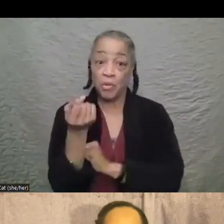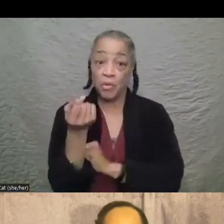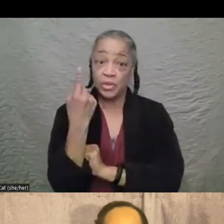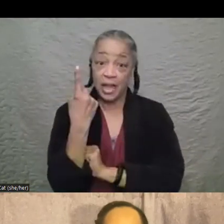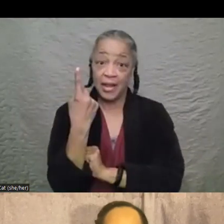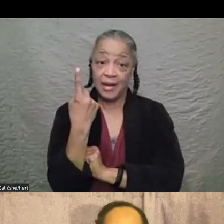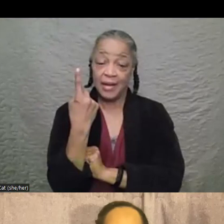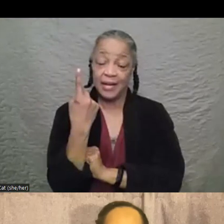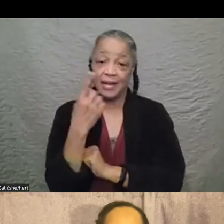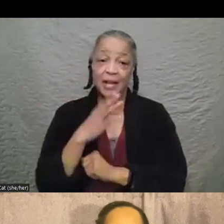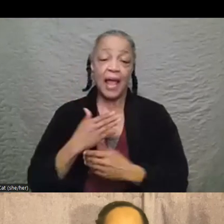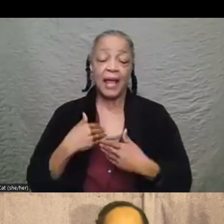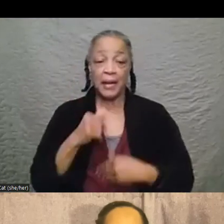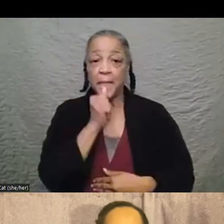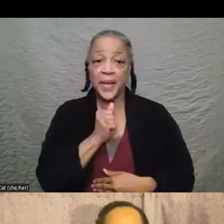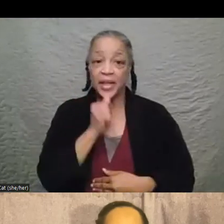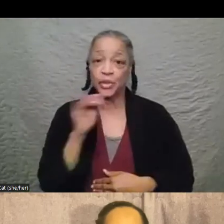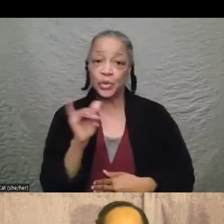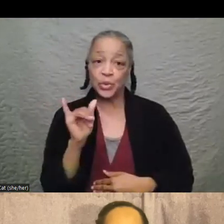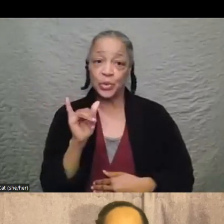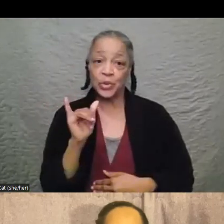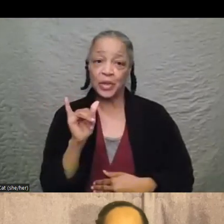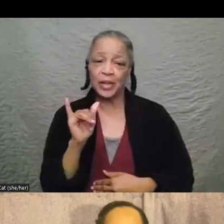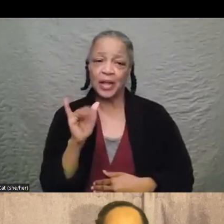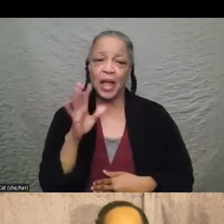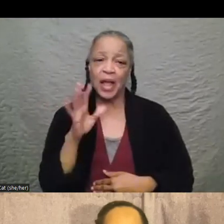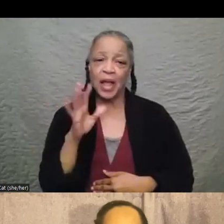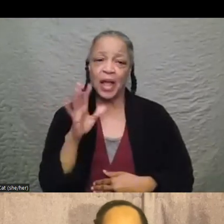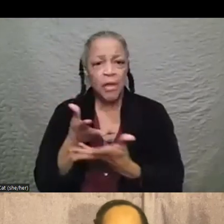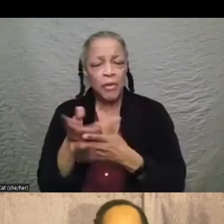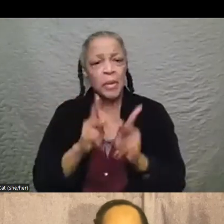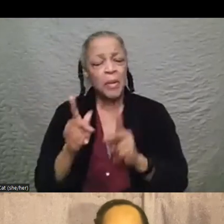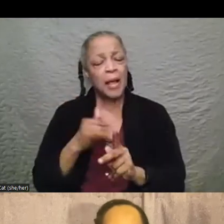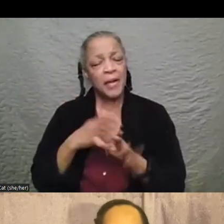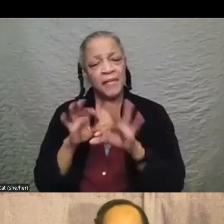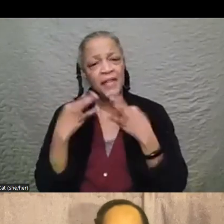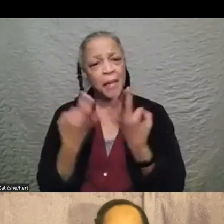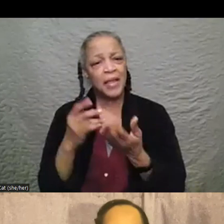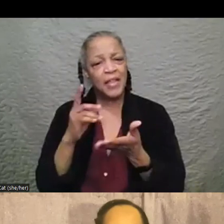my patient . I treat them like they are family and that is what they need, they need to feel